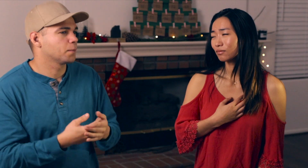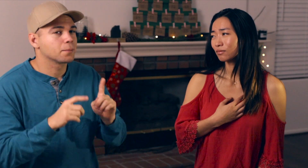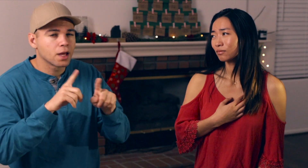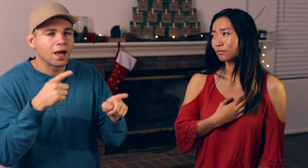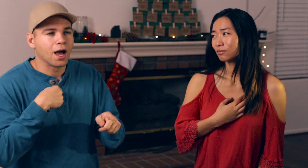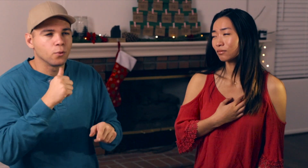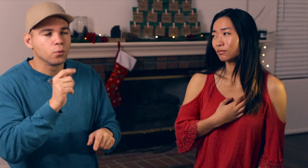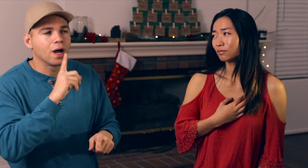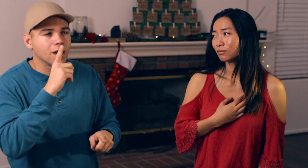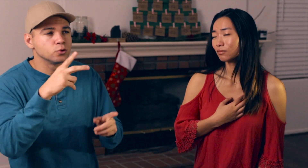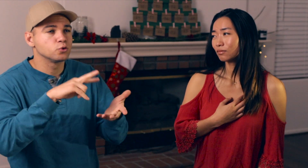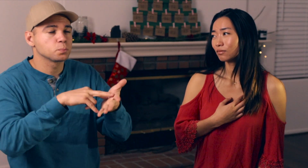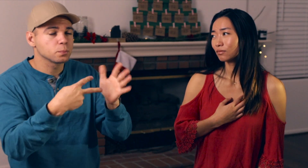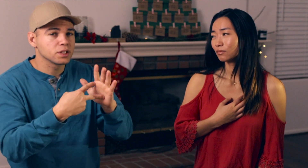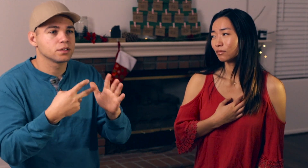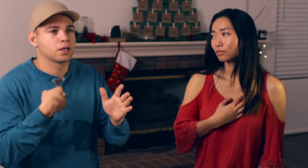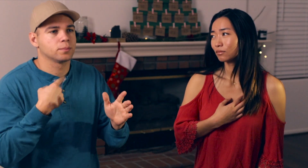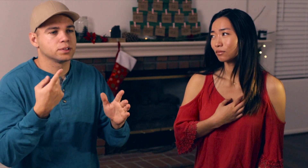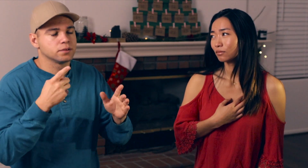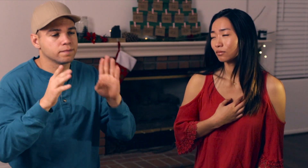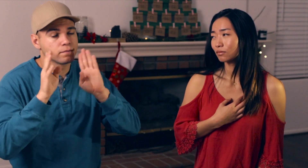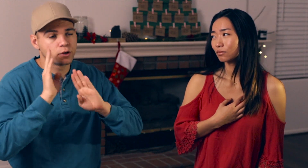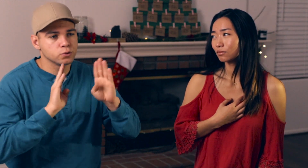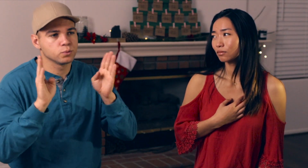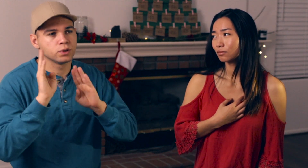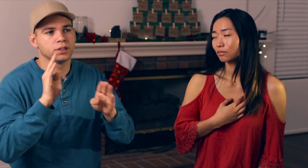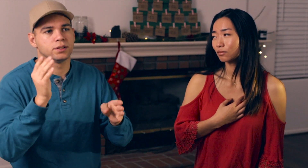But I don't actually mean that. I'm just frustrated.